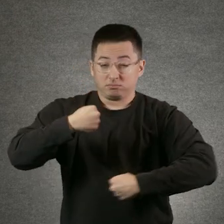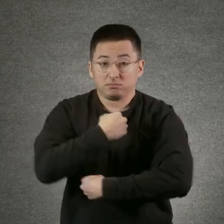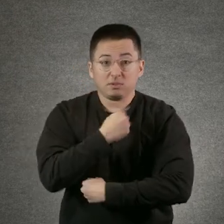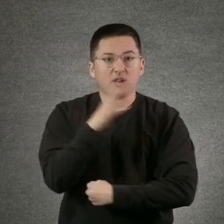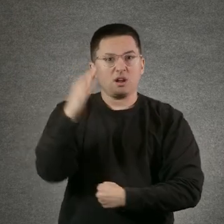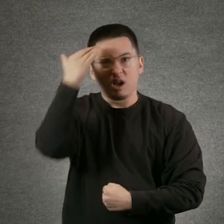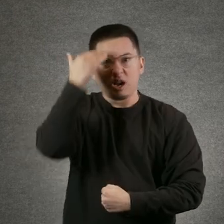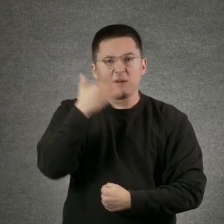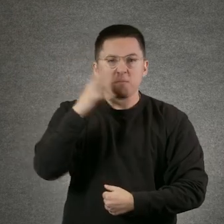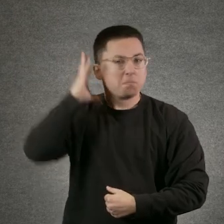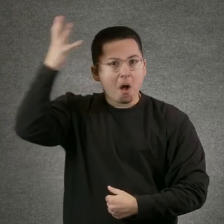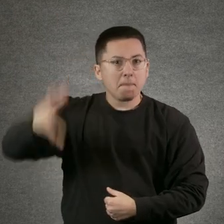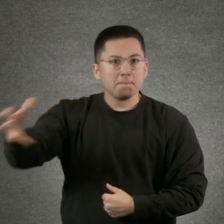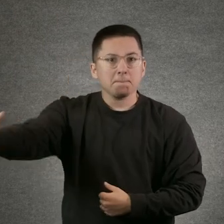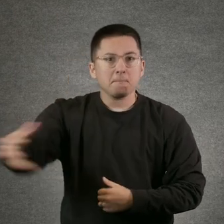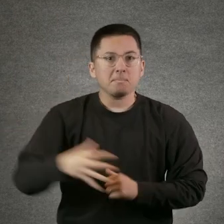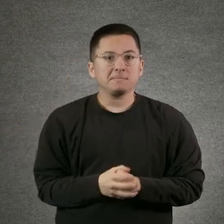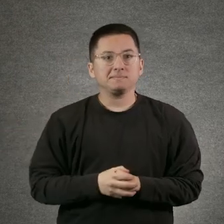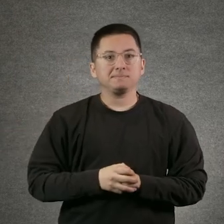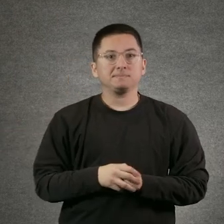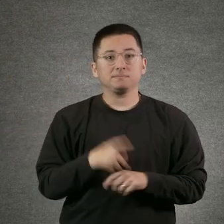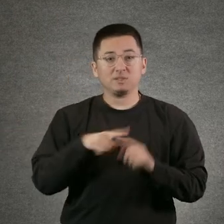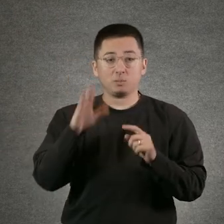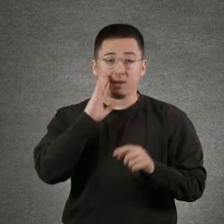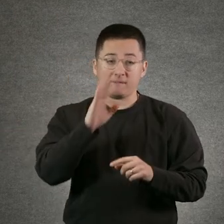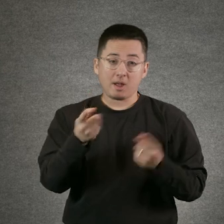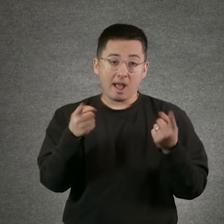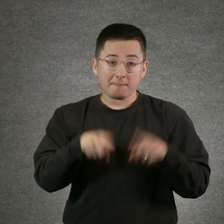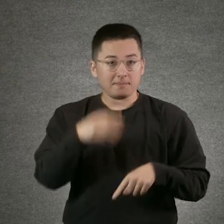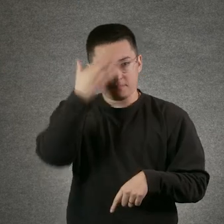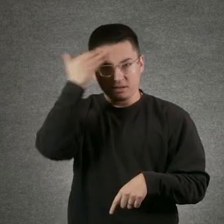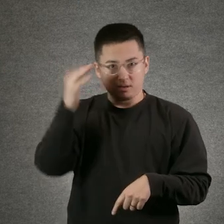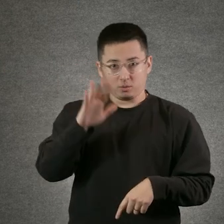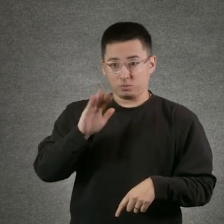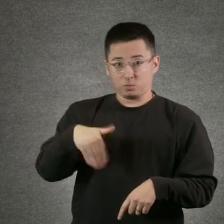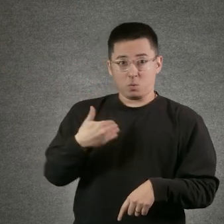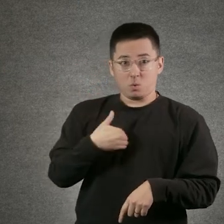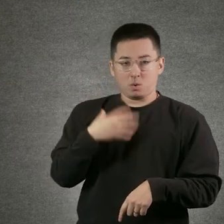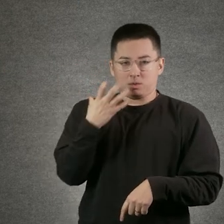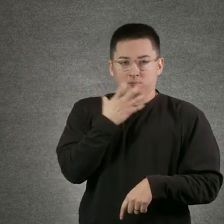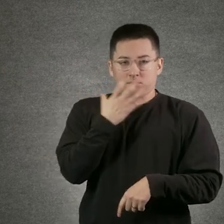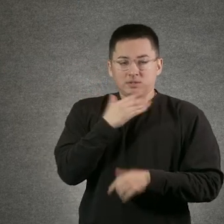flowed like a river from his soul. I remember a time we were at the State Fair.